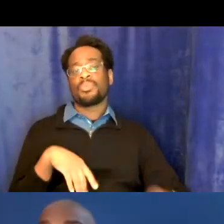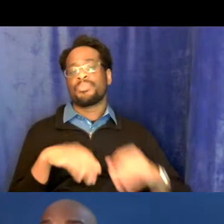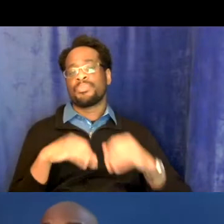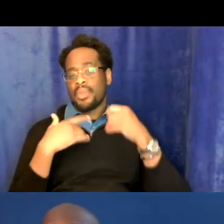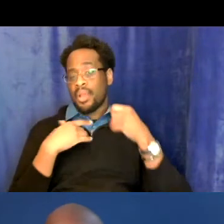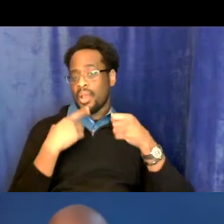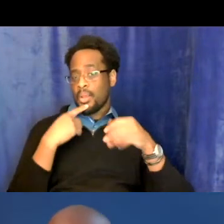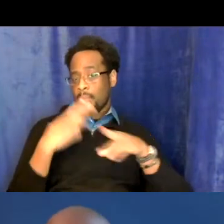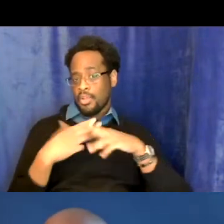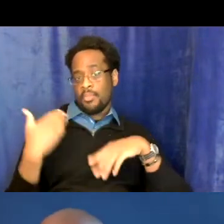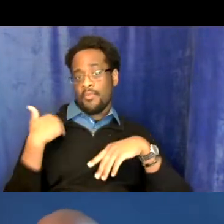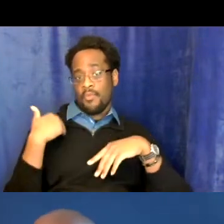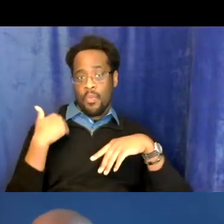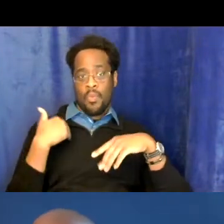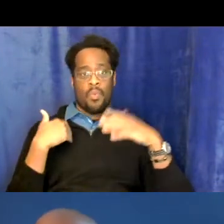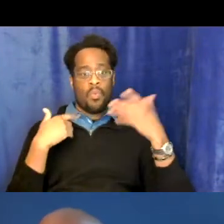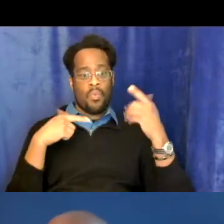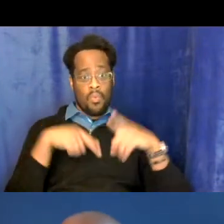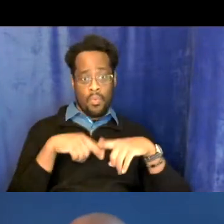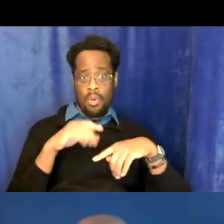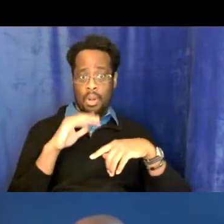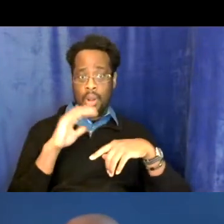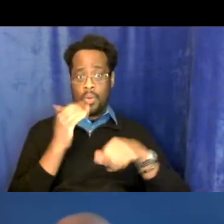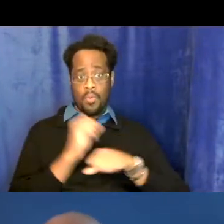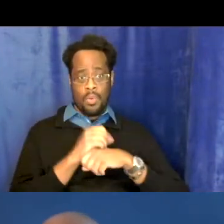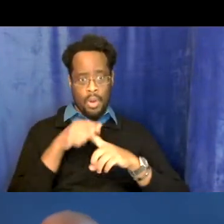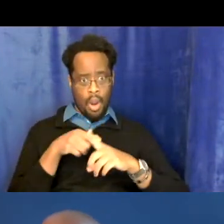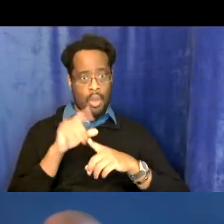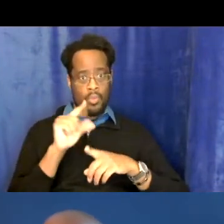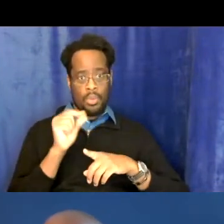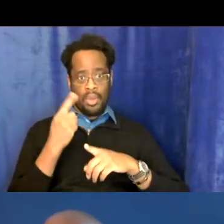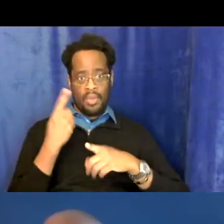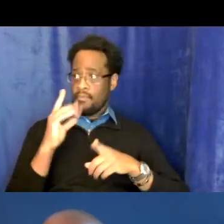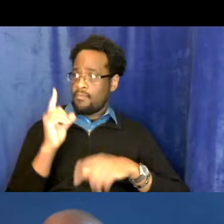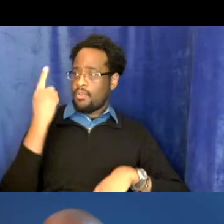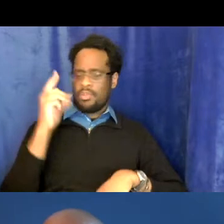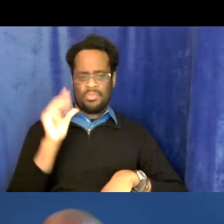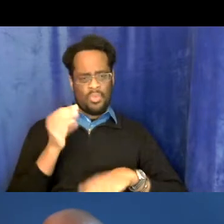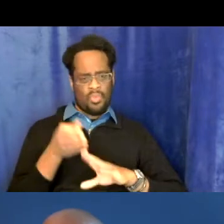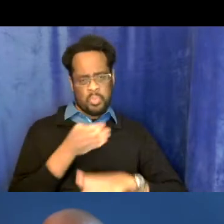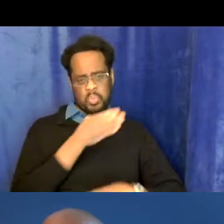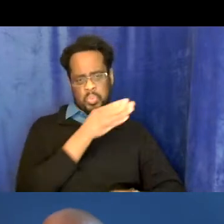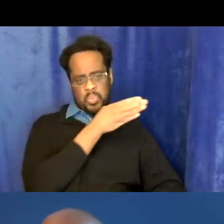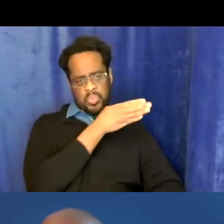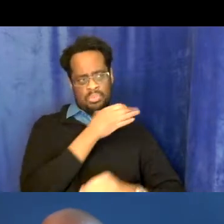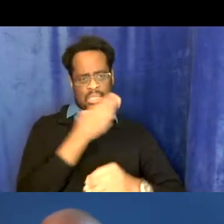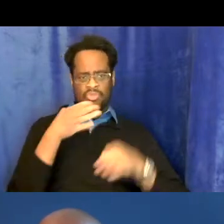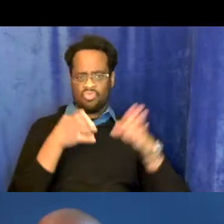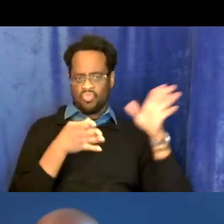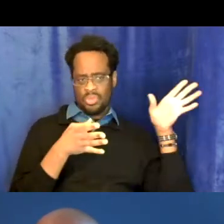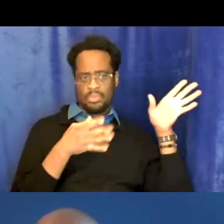So, as I mentioned before when we were doing this work in 2011 it wasn't the beginning it